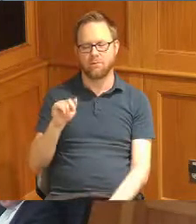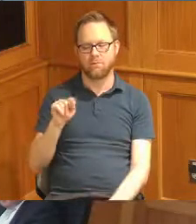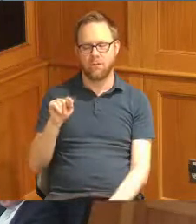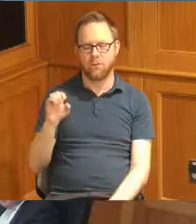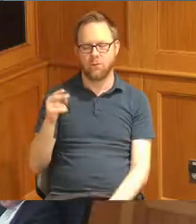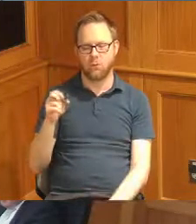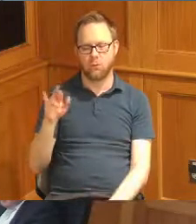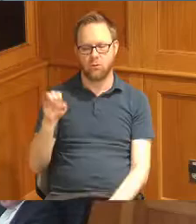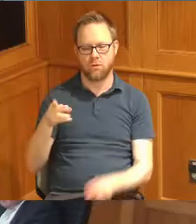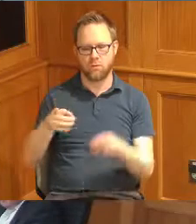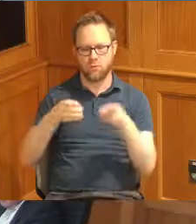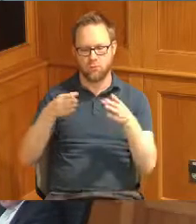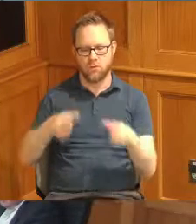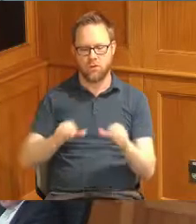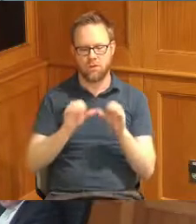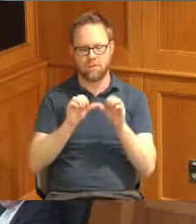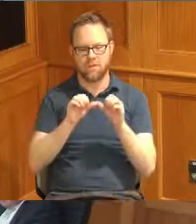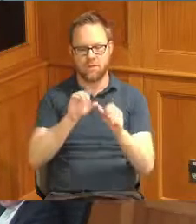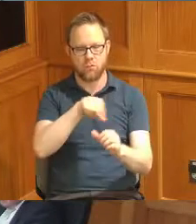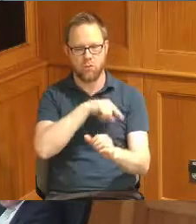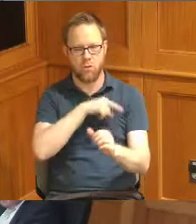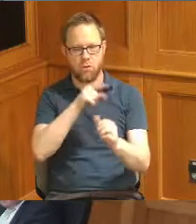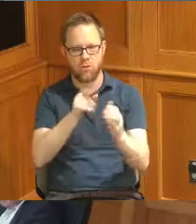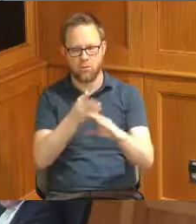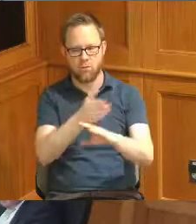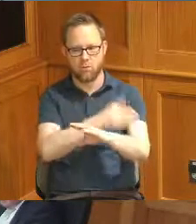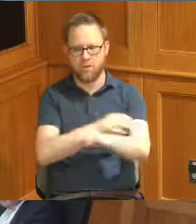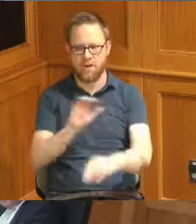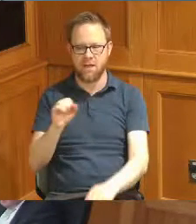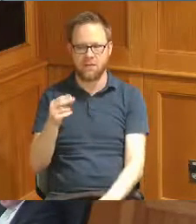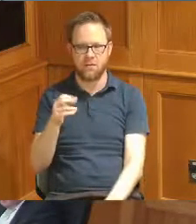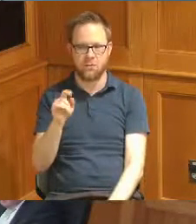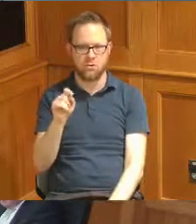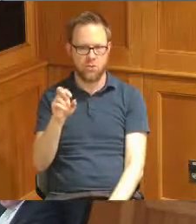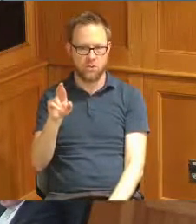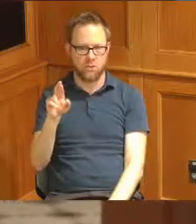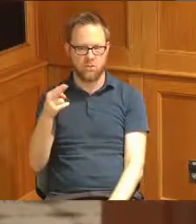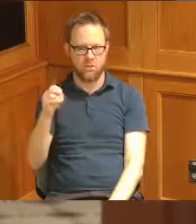the Director of continuous quality improvement at shelter house a member of the Continuum of